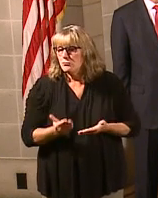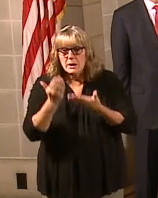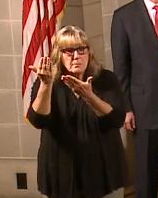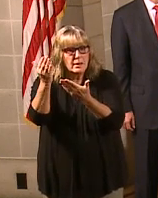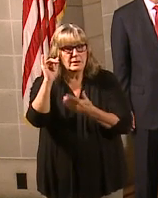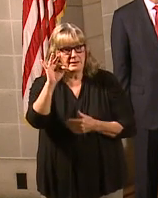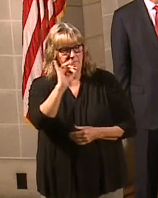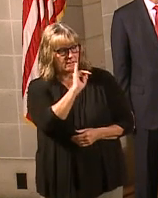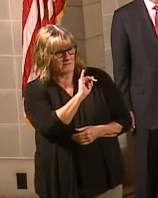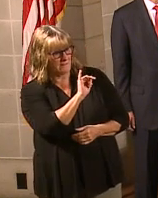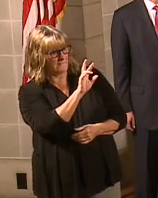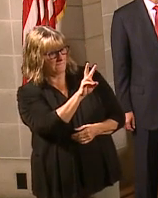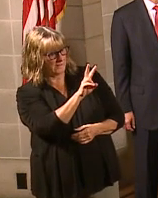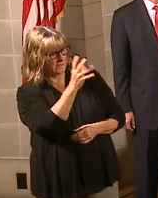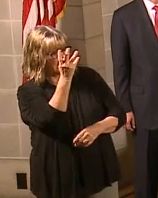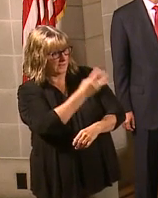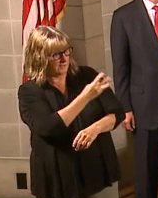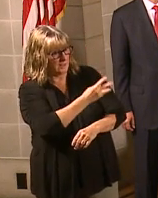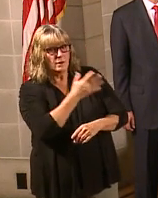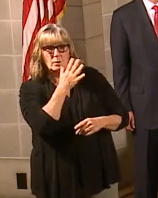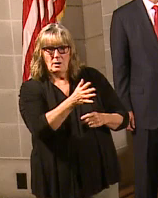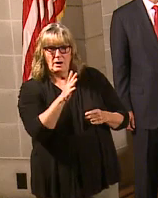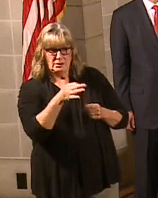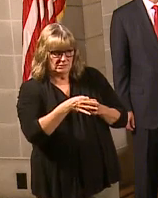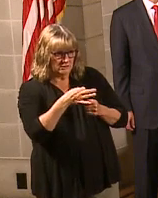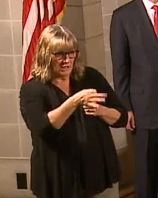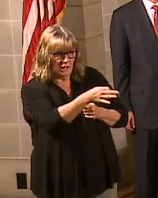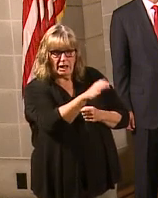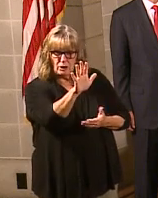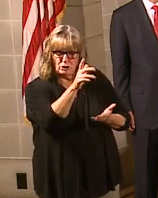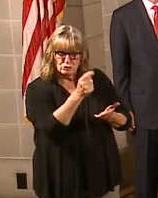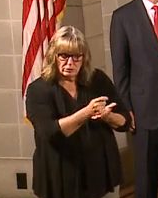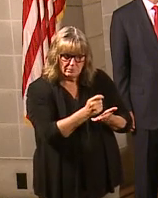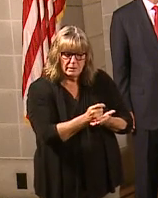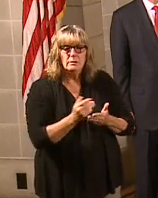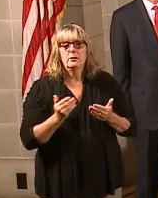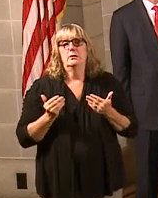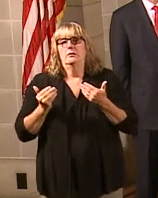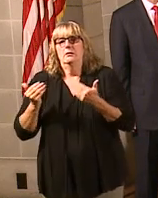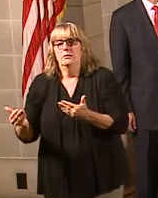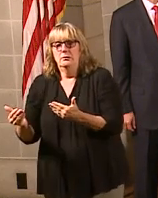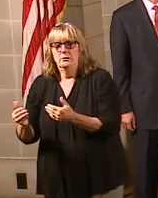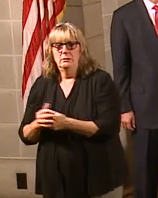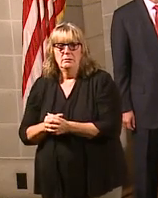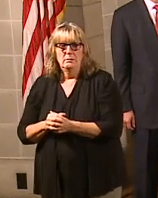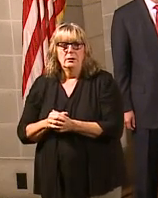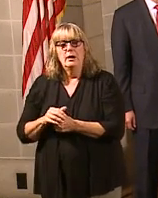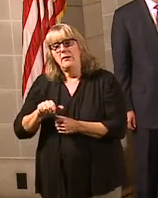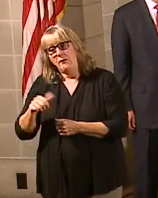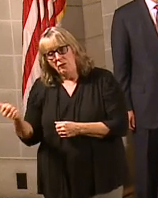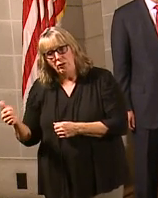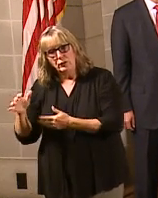AN IV OR A SUBCUTANEOUS INJECTION, AND SO THE